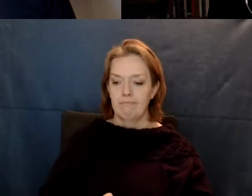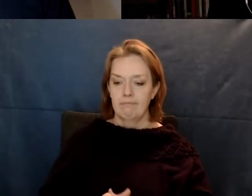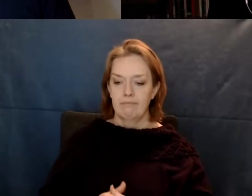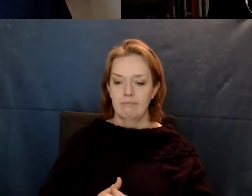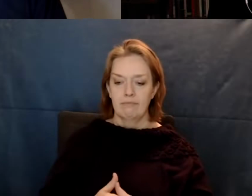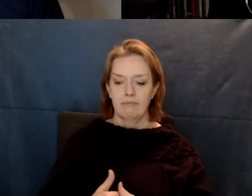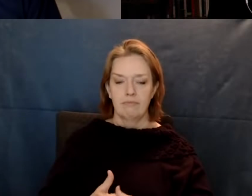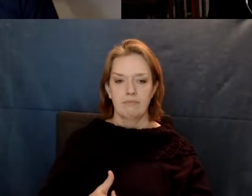musical traditions.